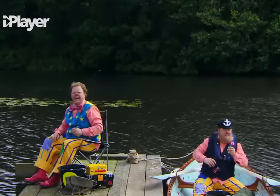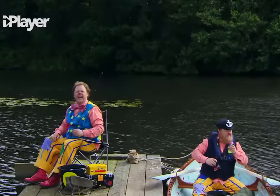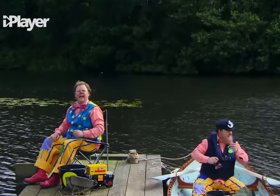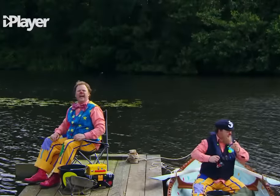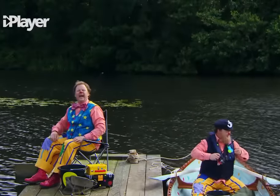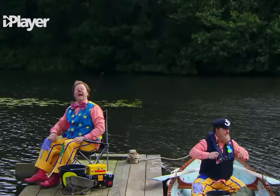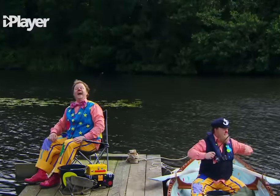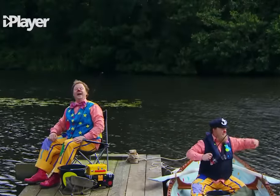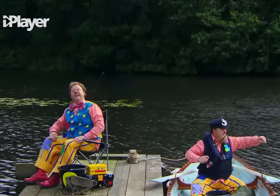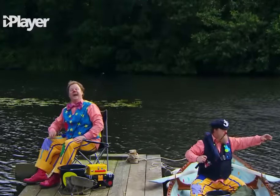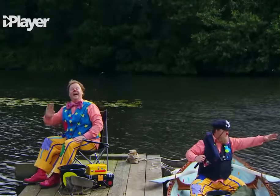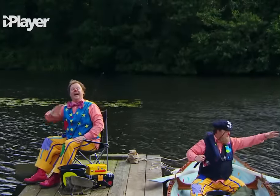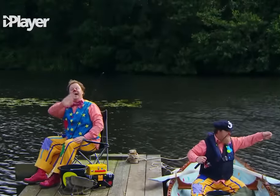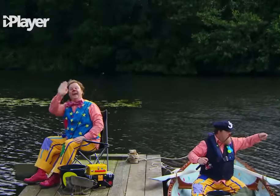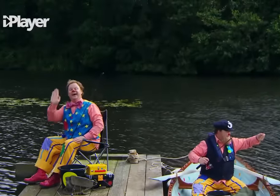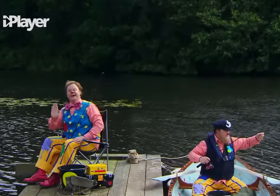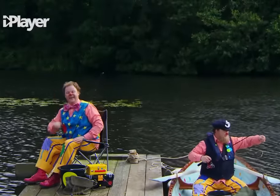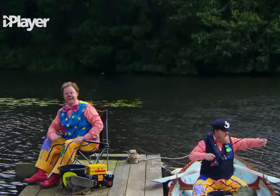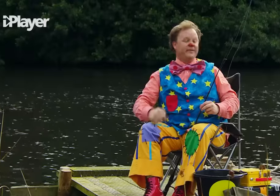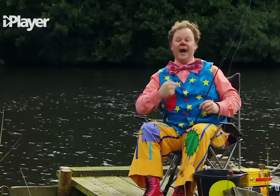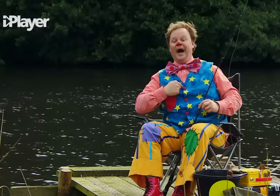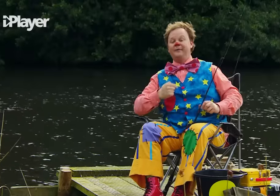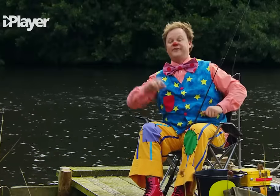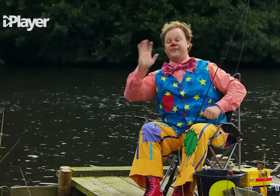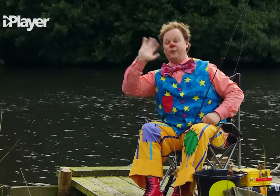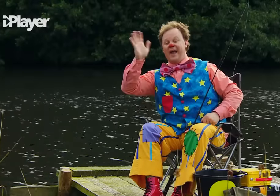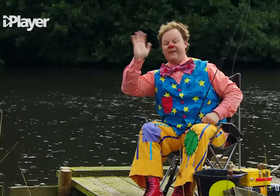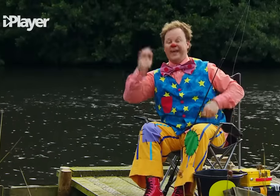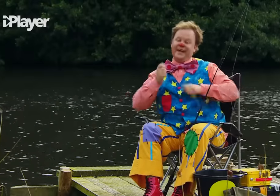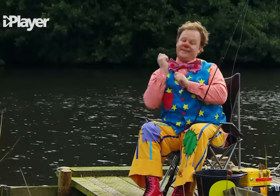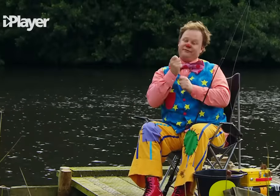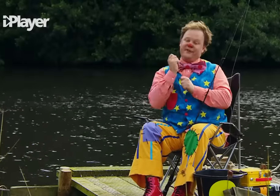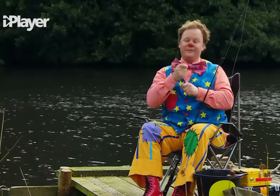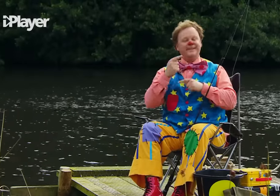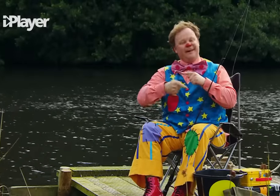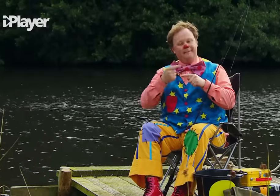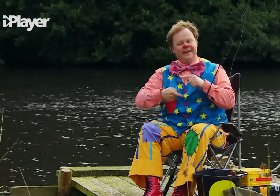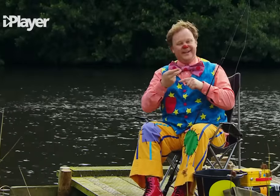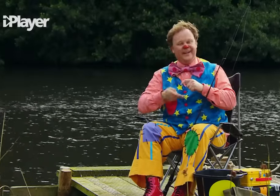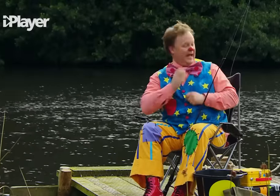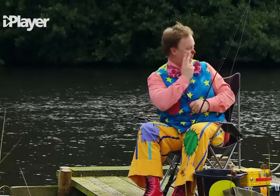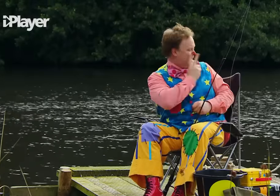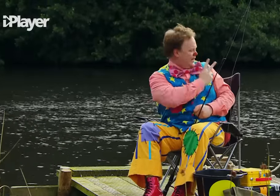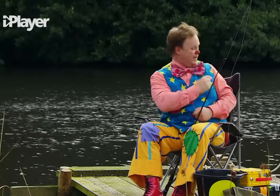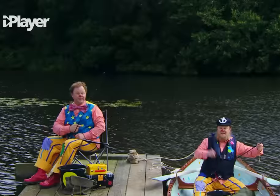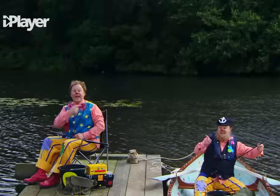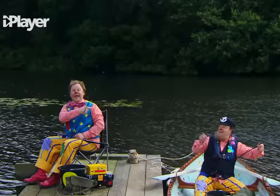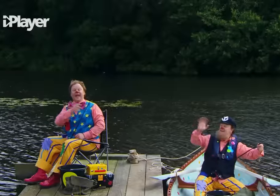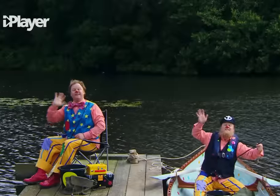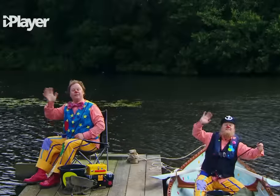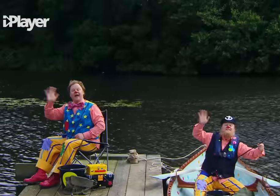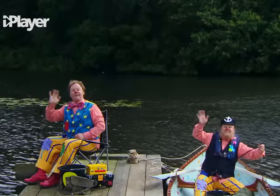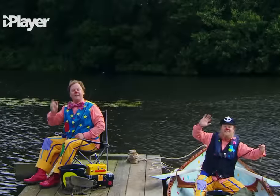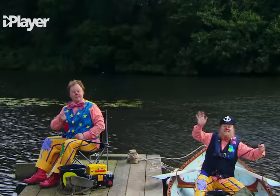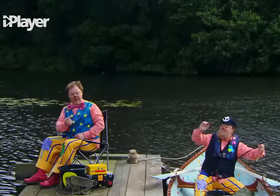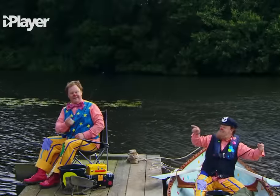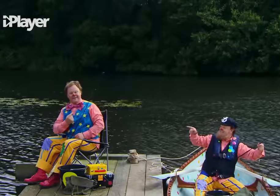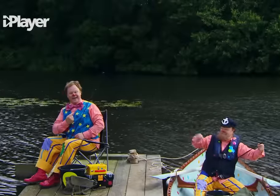hello mr tumble hello i was just waving to fisherman tumble and look he's waving back to me